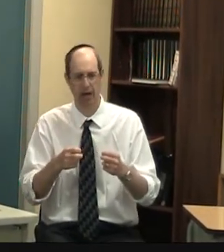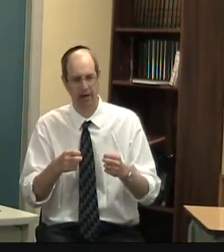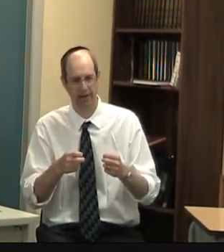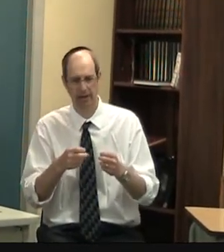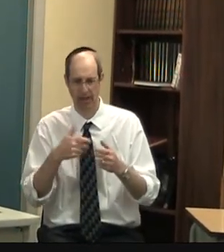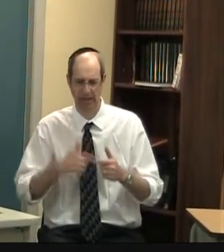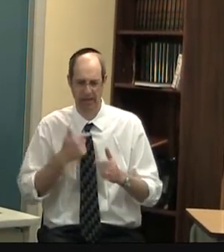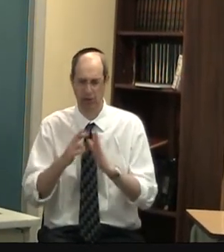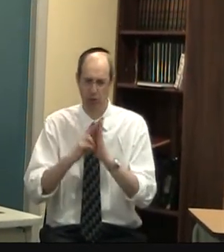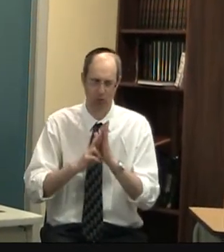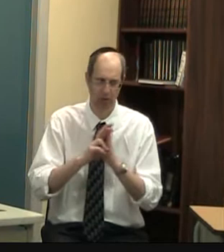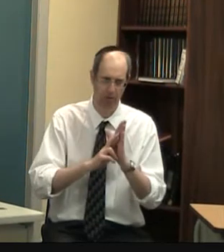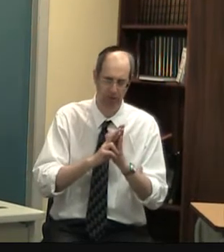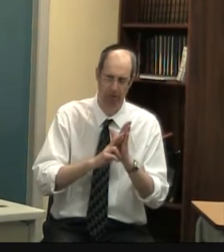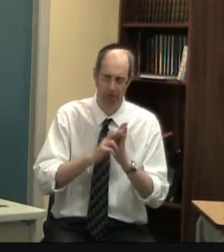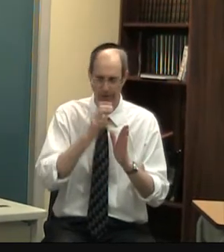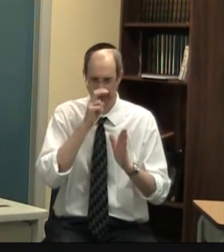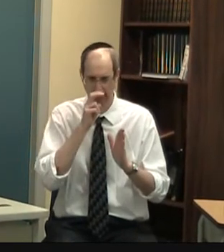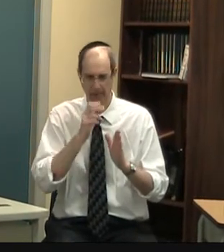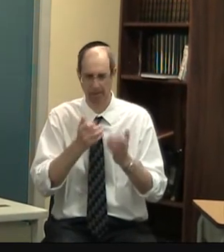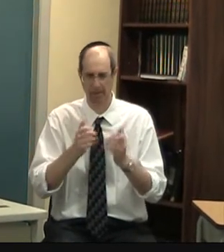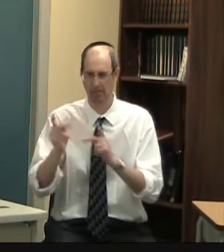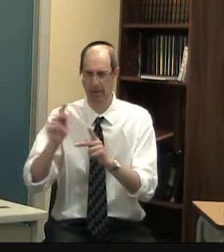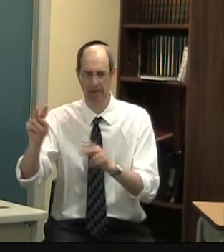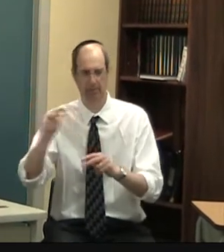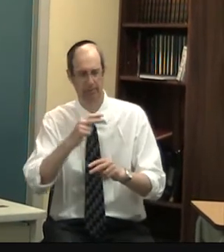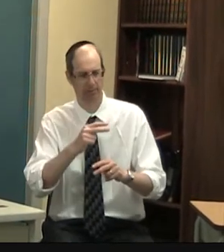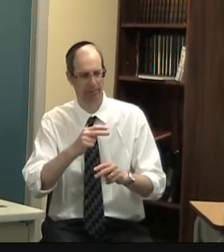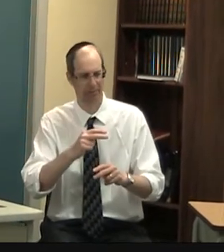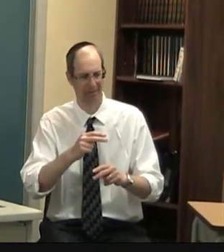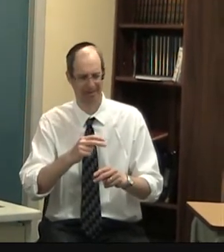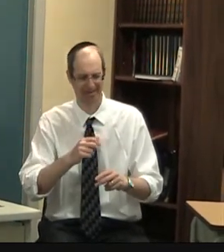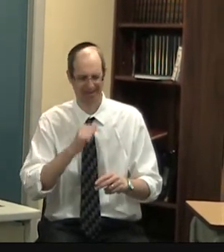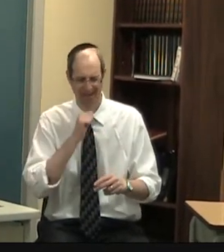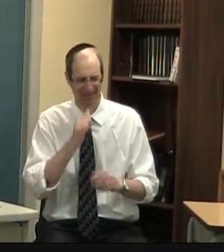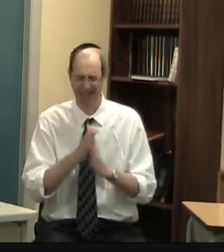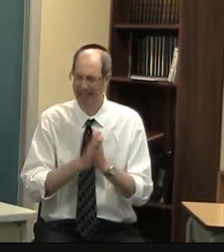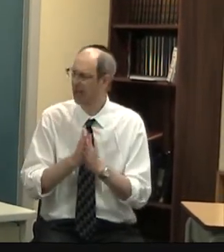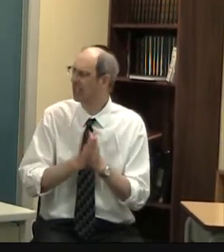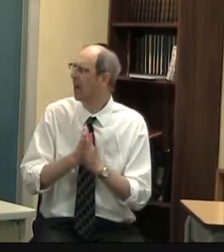And sometimes people get a little bit resentful they say i don't want this couple a mahaki gigas i don't want somebody